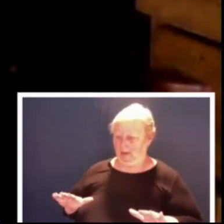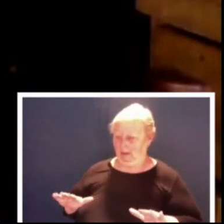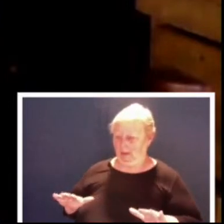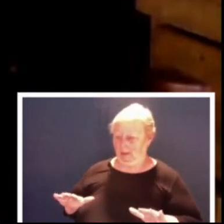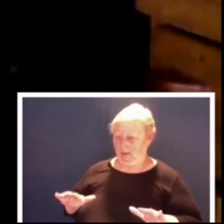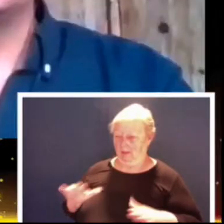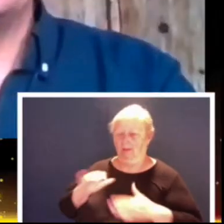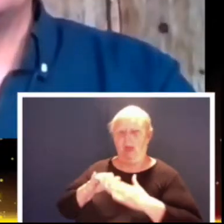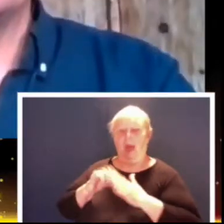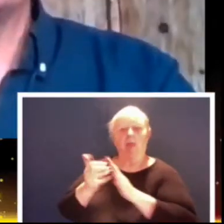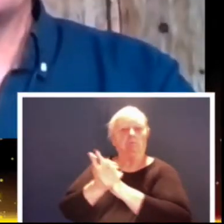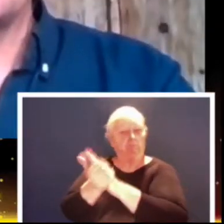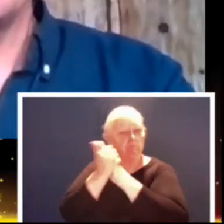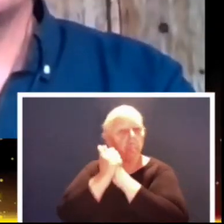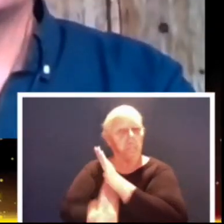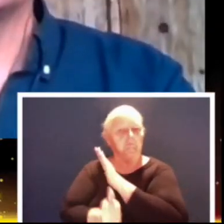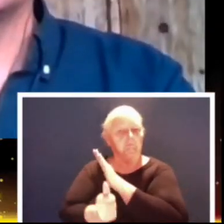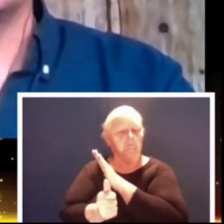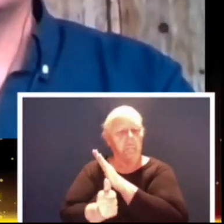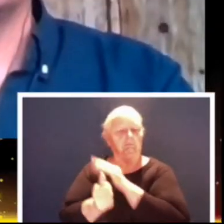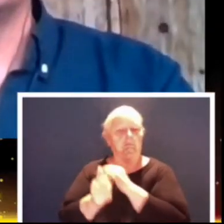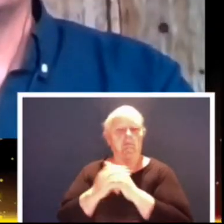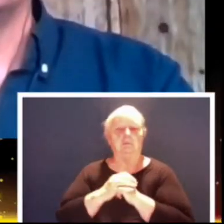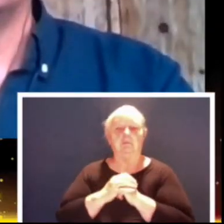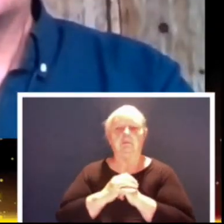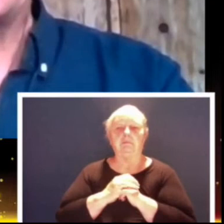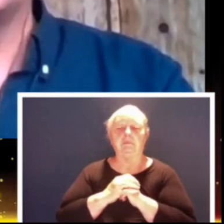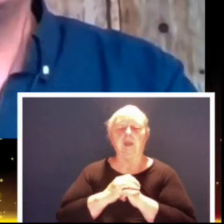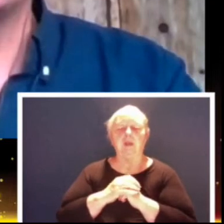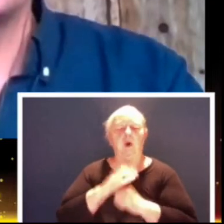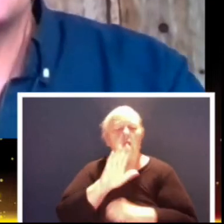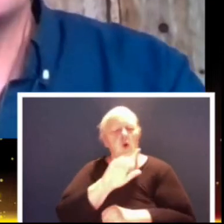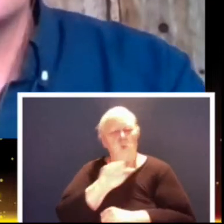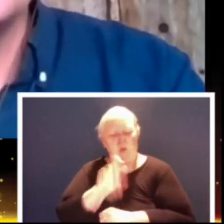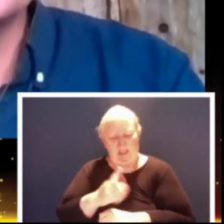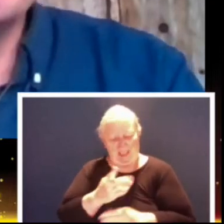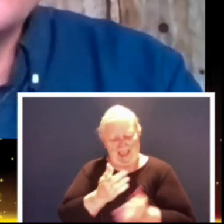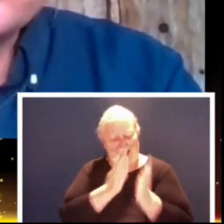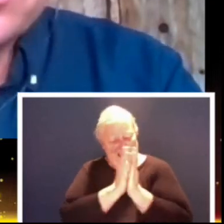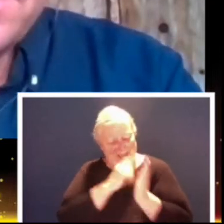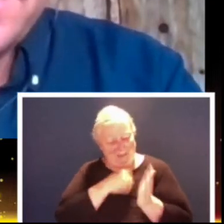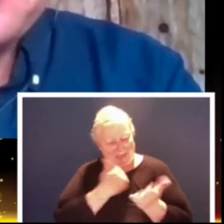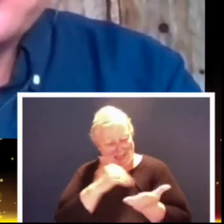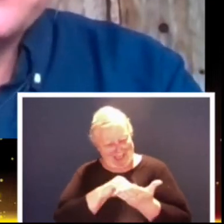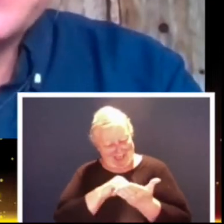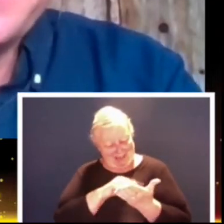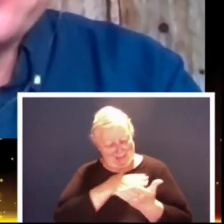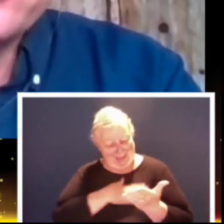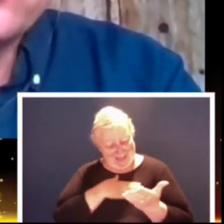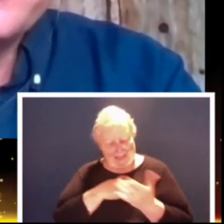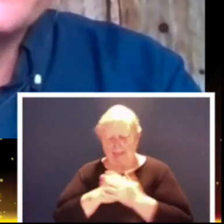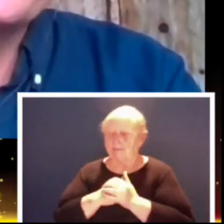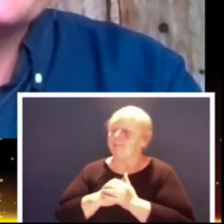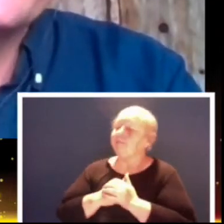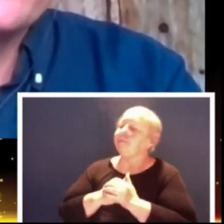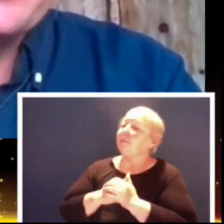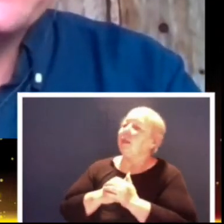Really, it was around how people can have a rich emotional life together with the experience of peace.